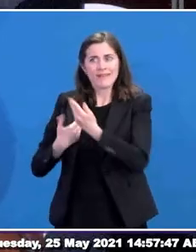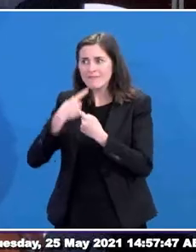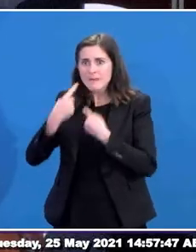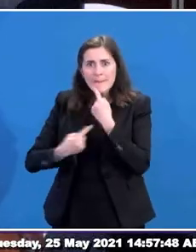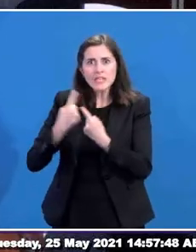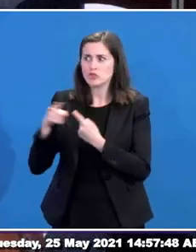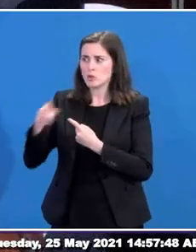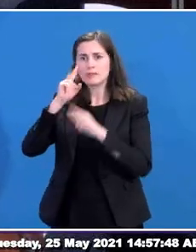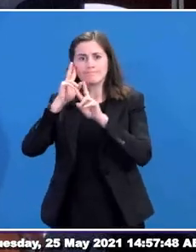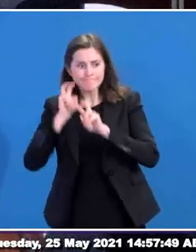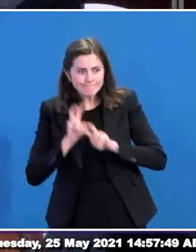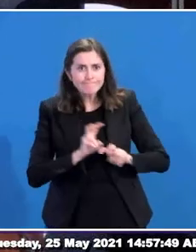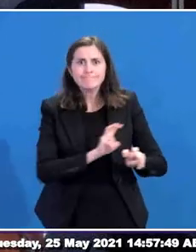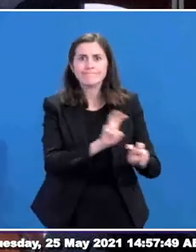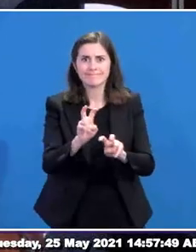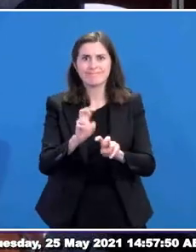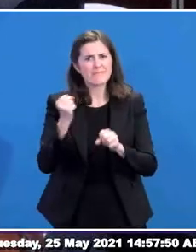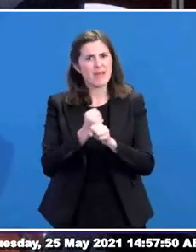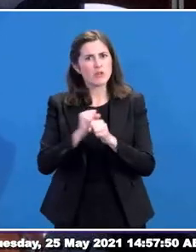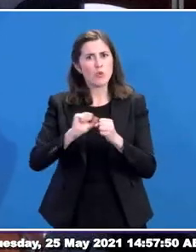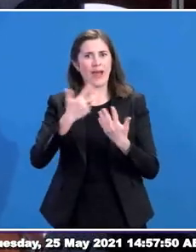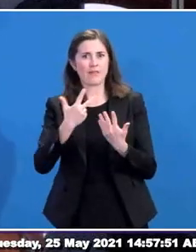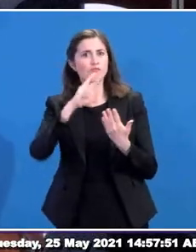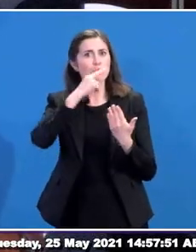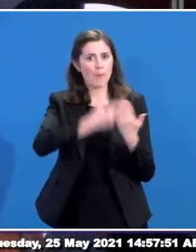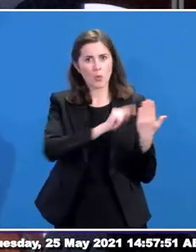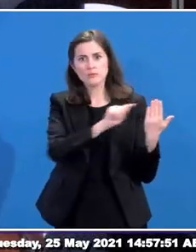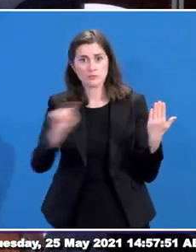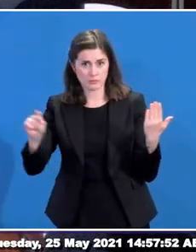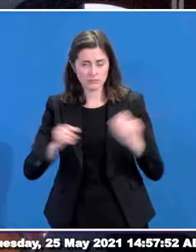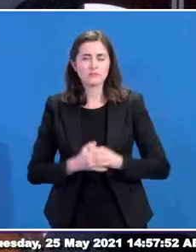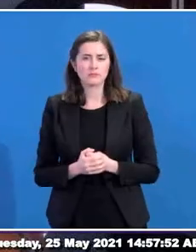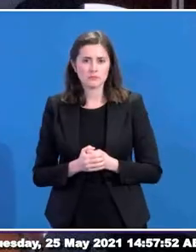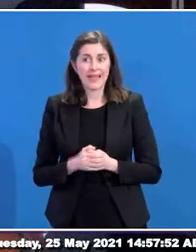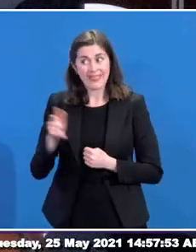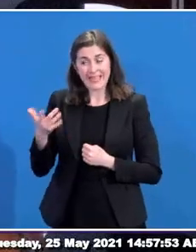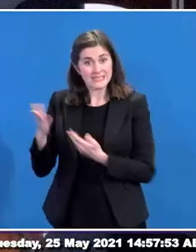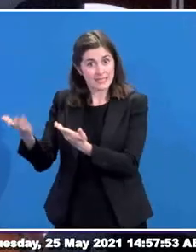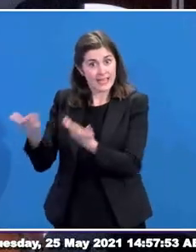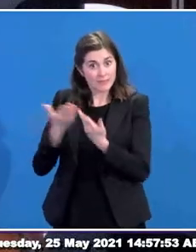the preparation of that report, and that included some photographs, didn't it?